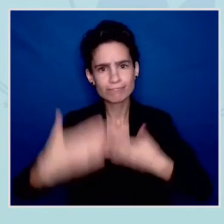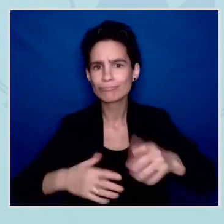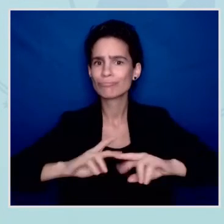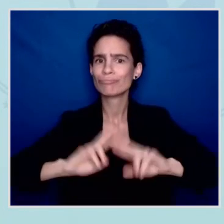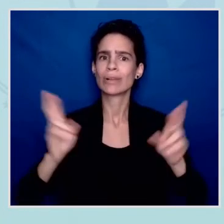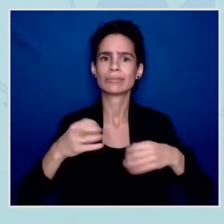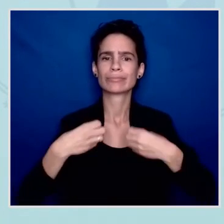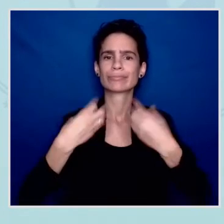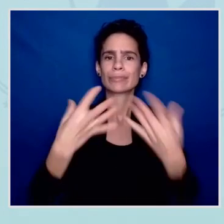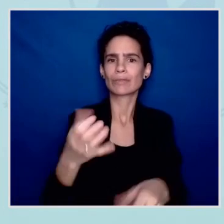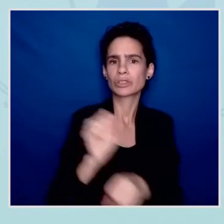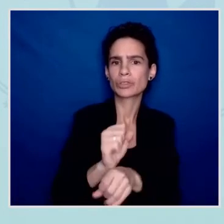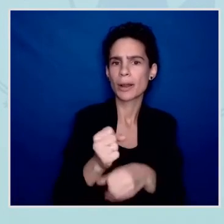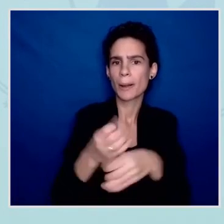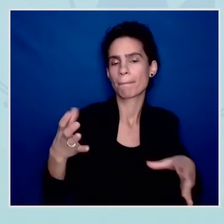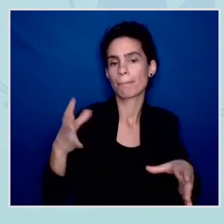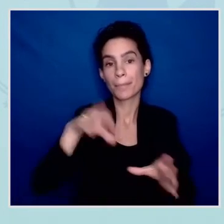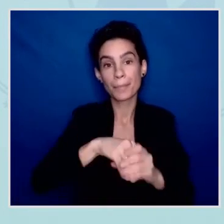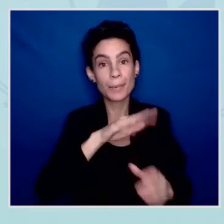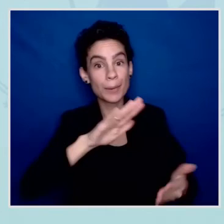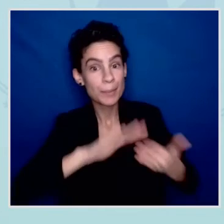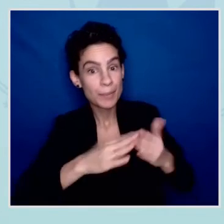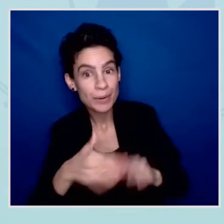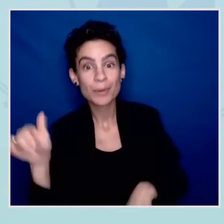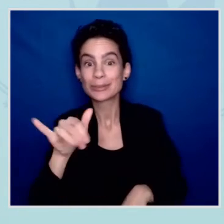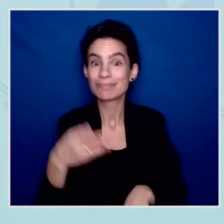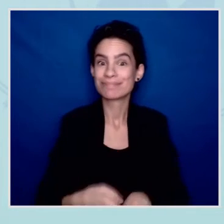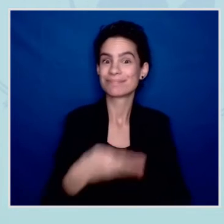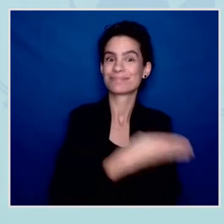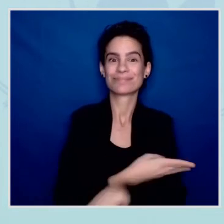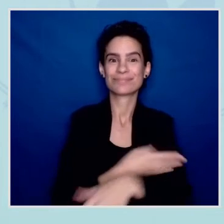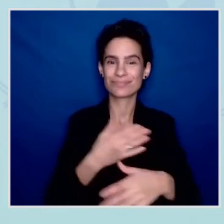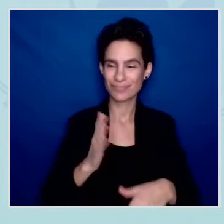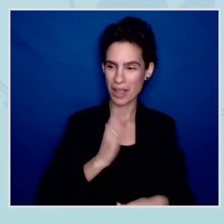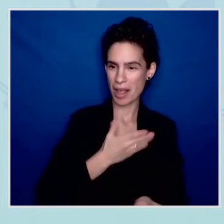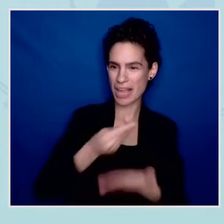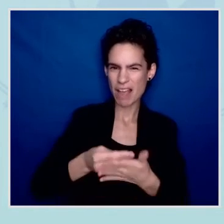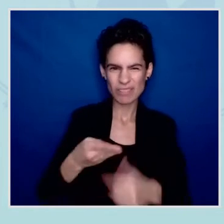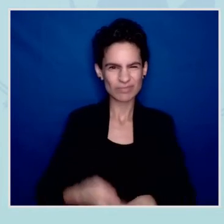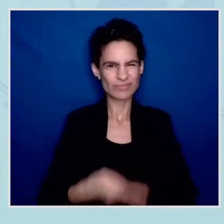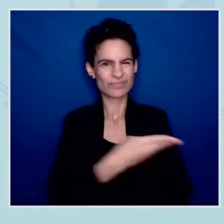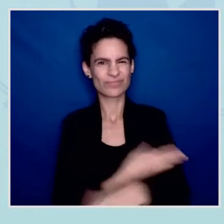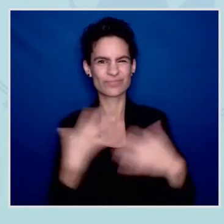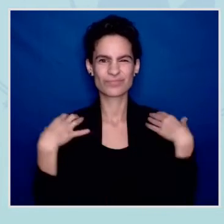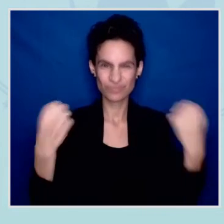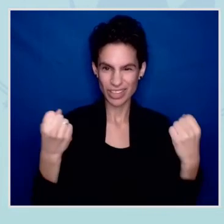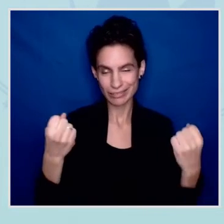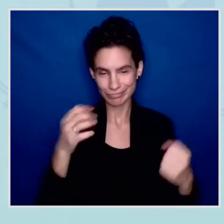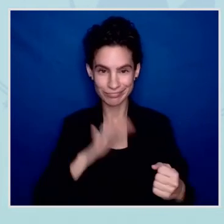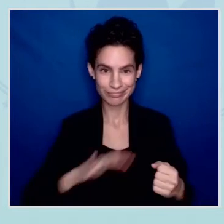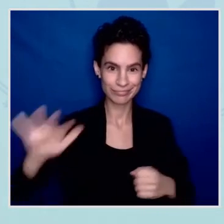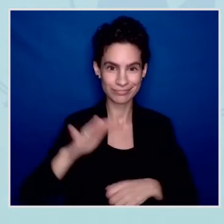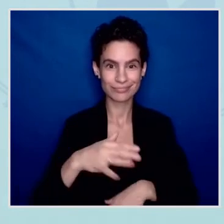MEETING WITH LOCAL LEADERS, LABOR UNIONS, BUSINESS LEADERS AND EDUCATORS, I SAW HOW YOU BROUGHT PEOPLE TOGETHER TO ENSURE AMERICAN WORKERS WERE EQUIPPED AND MATCHED WITH THE